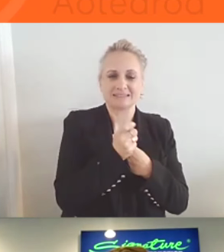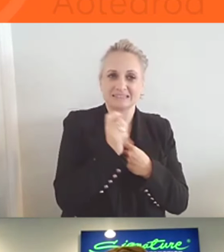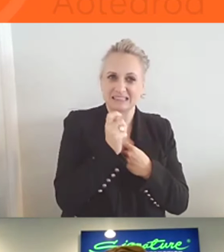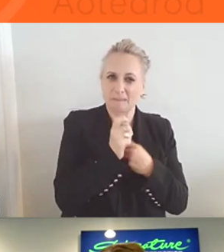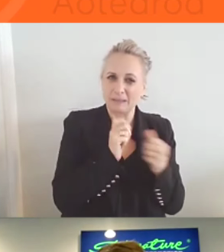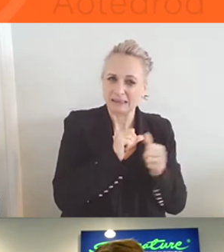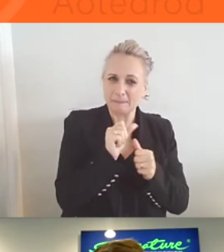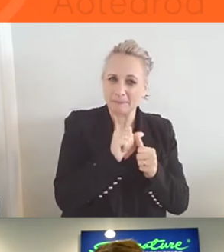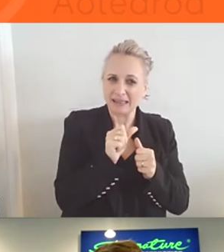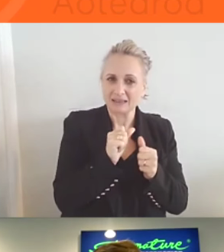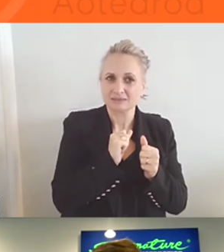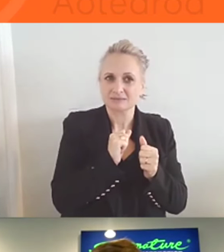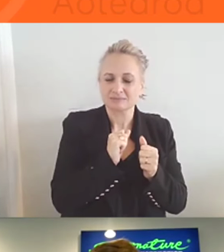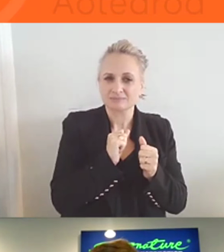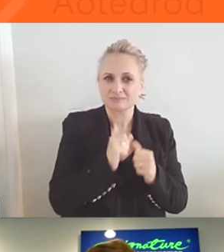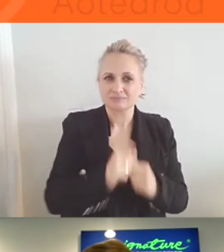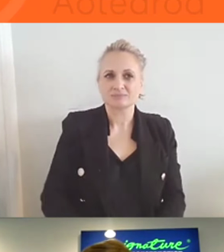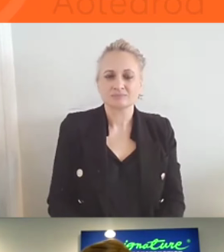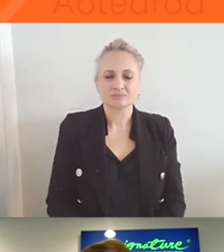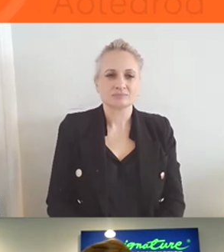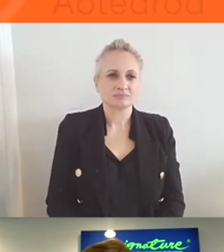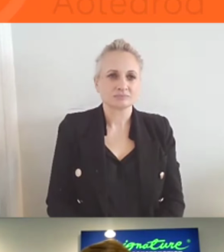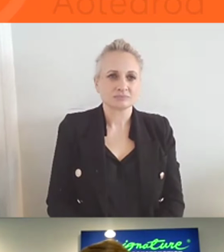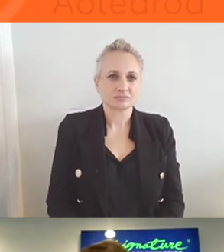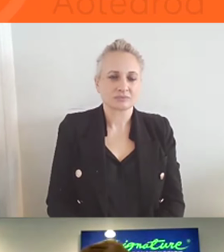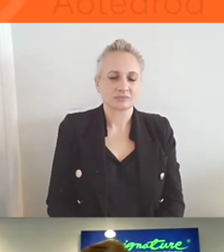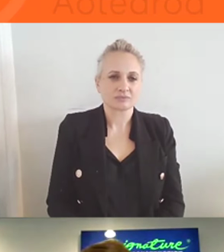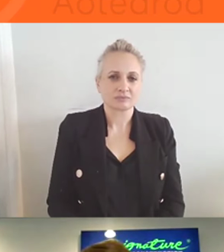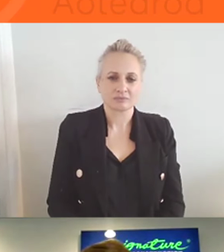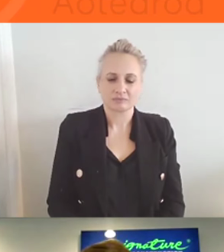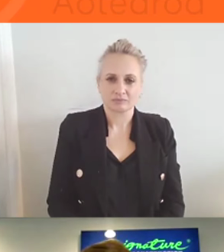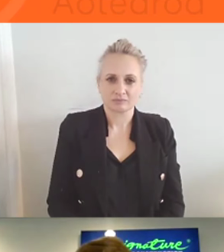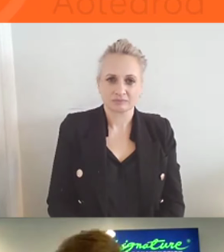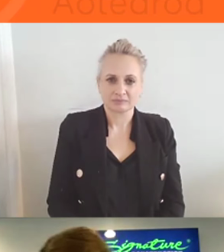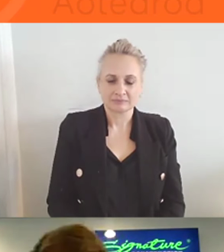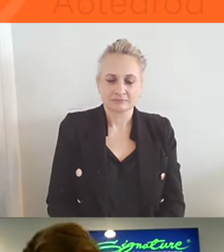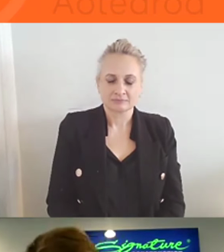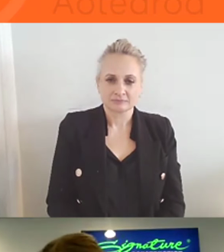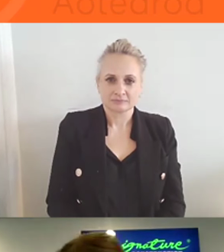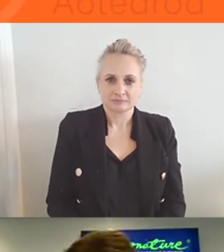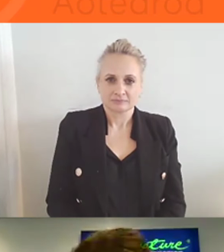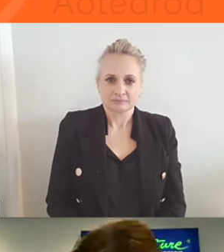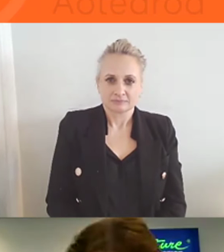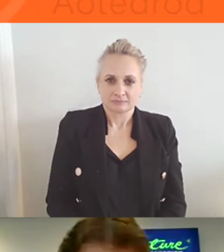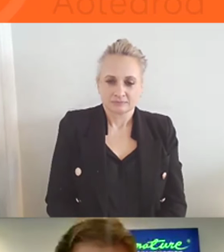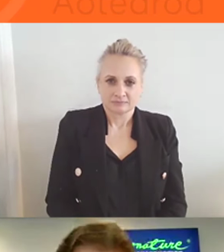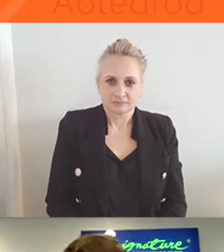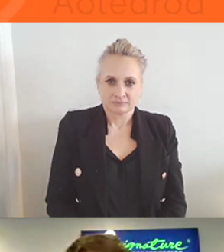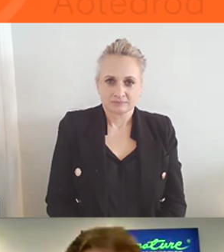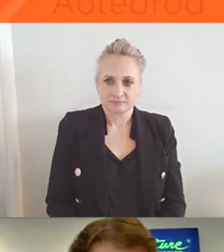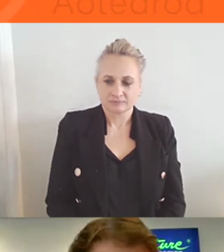Gareth and Steve? Sorry, Steve, I'll go first if that's okay. Yeah,